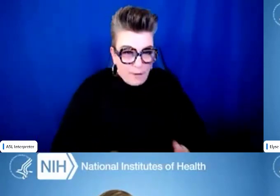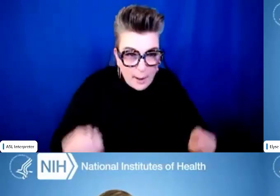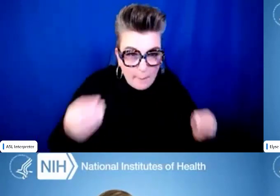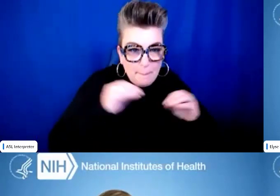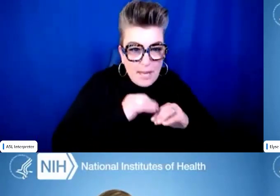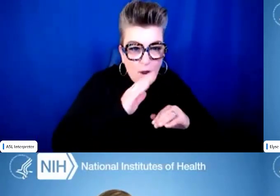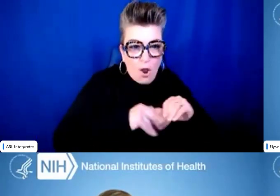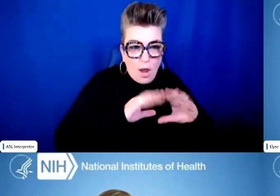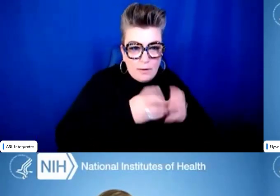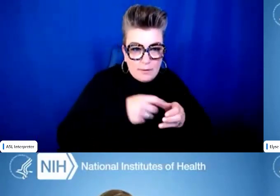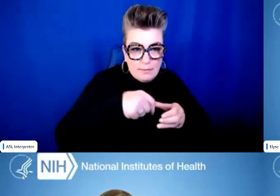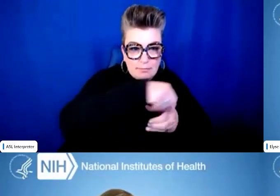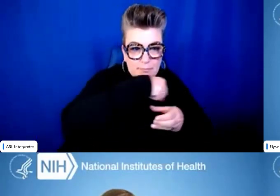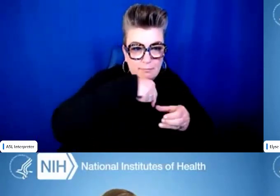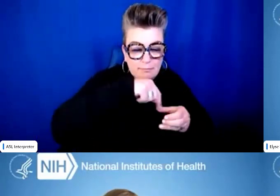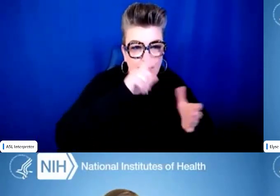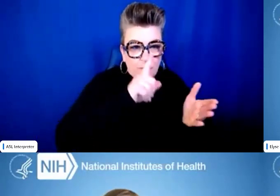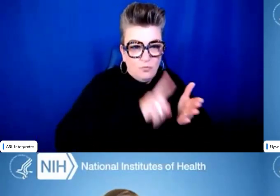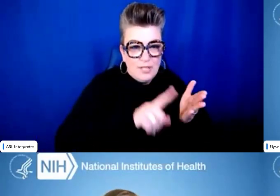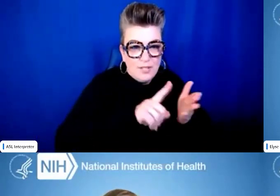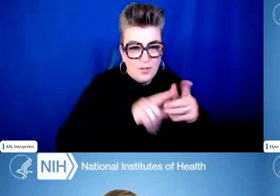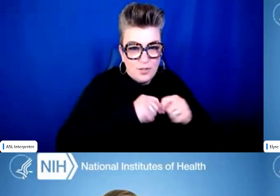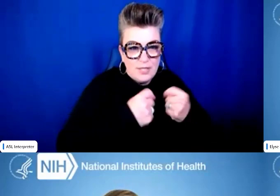Taunton, we'll start with you. Taunton Paine: Sure, thanks.